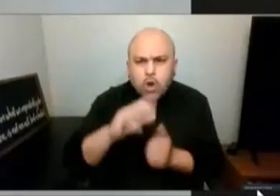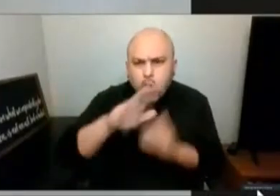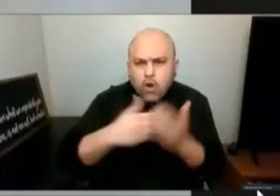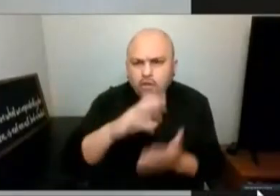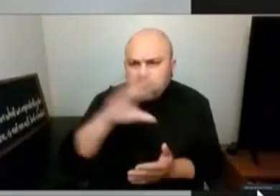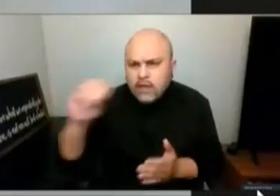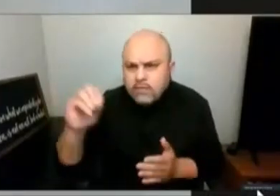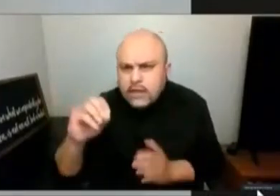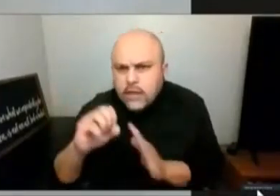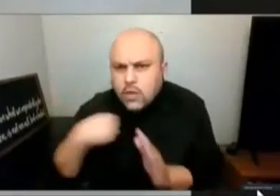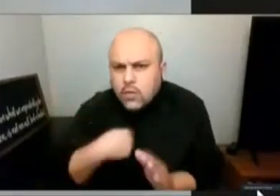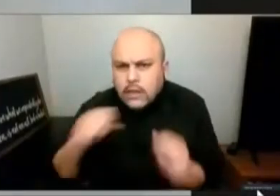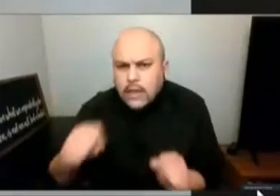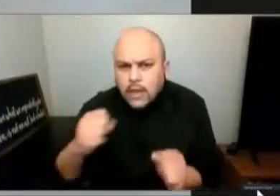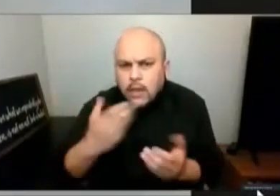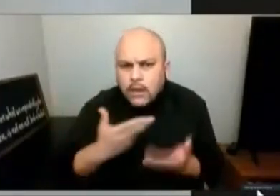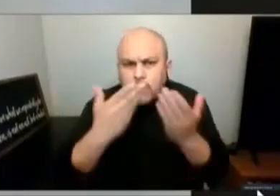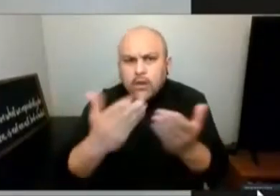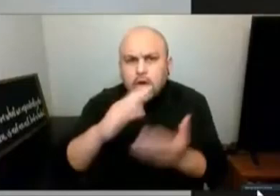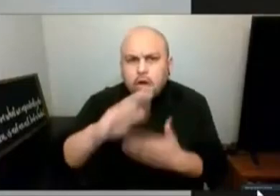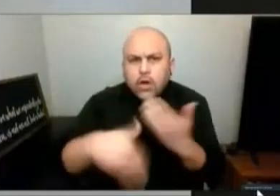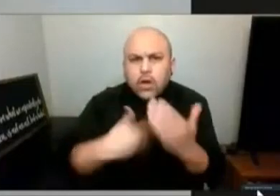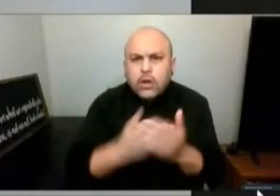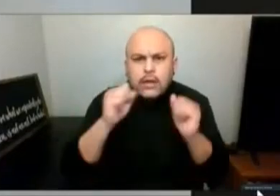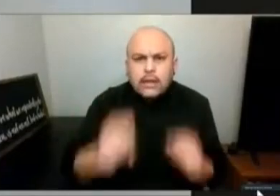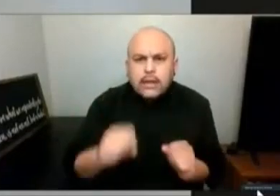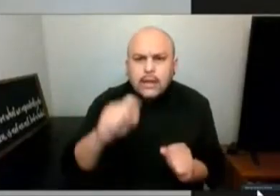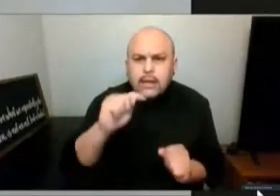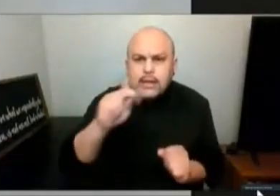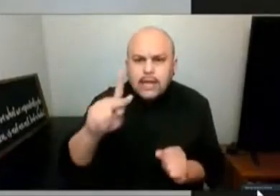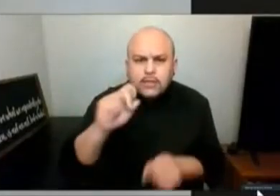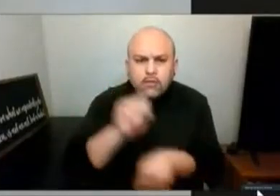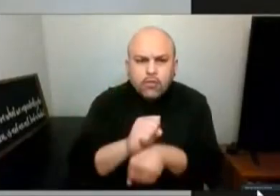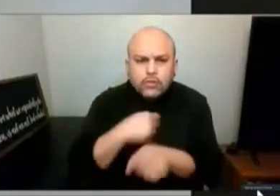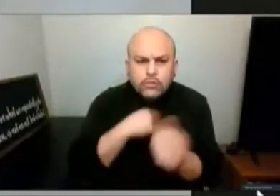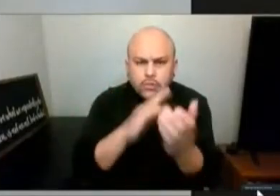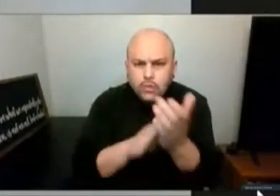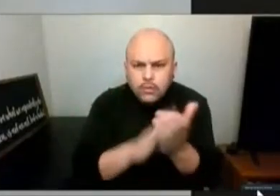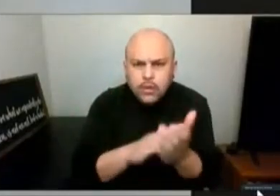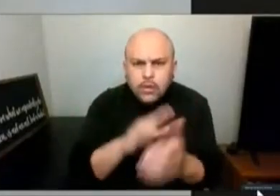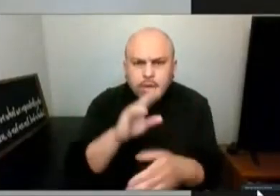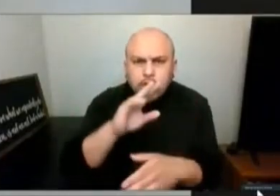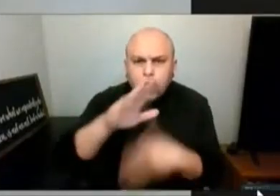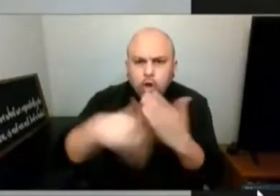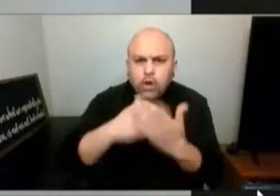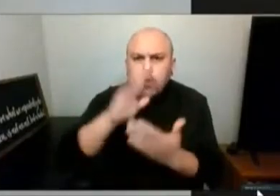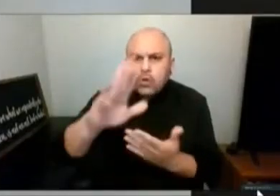We command [unintelligible] to its leadership and its sustained prioritization on the needs